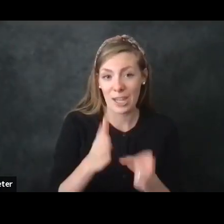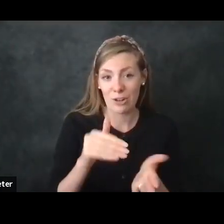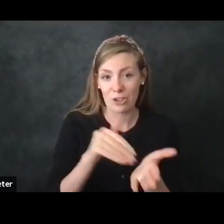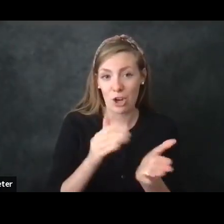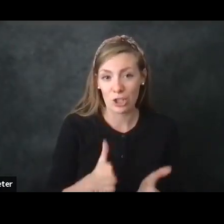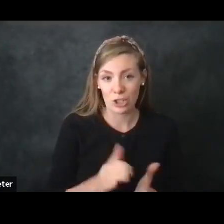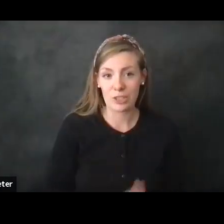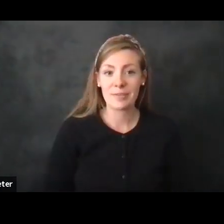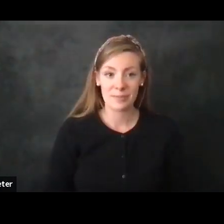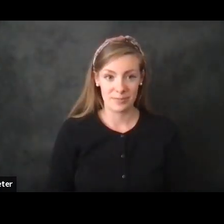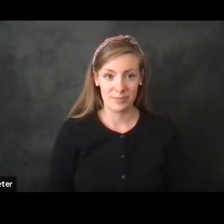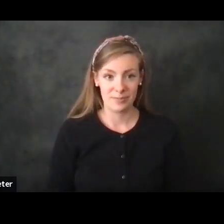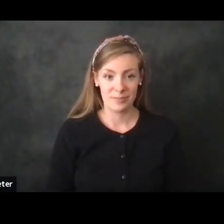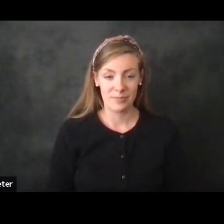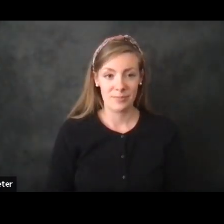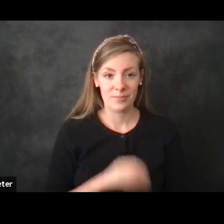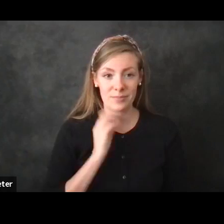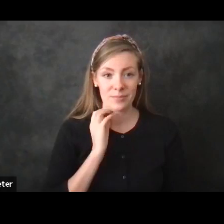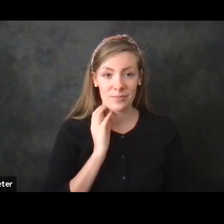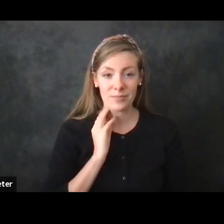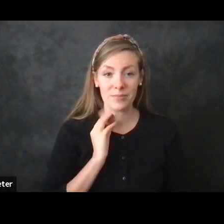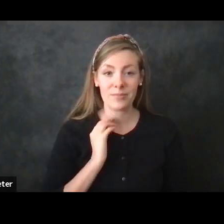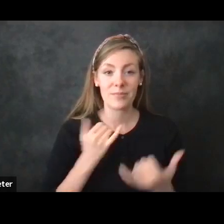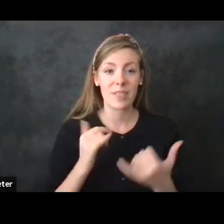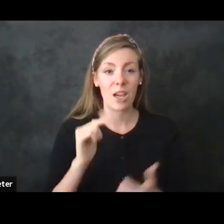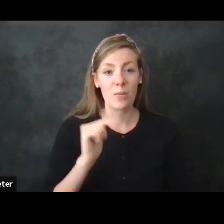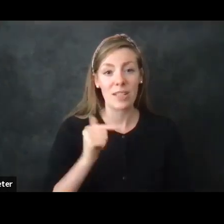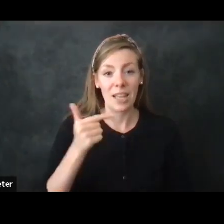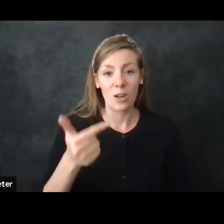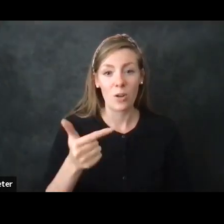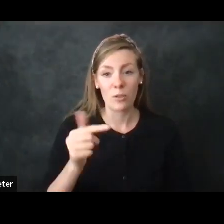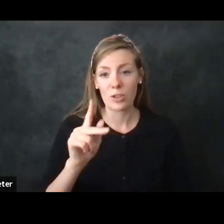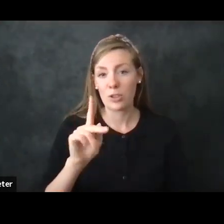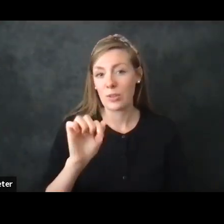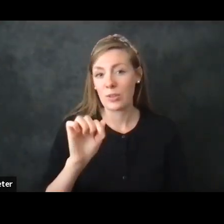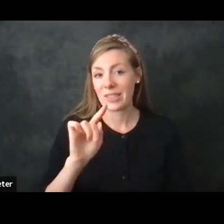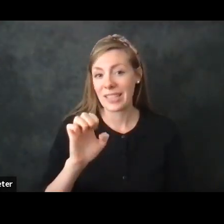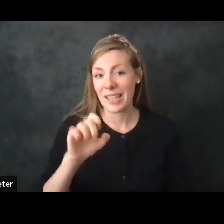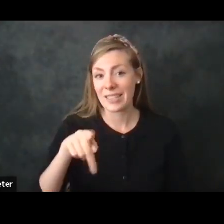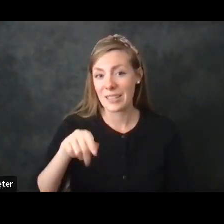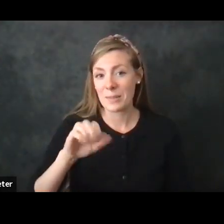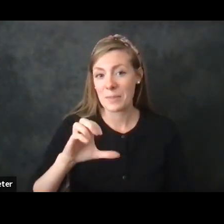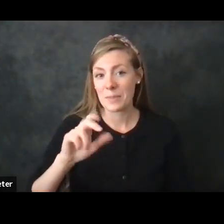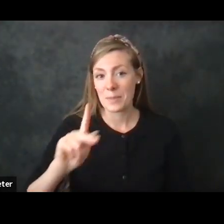Now, I'd like to hand it over to Kate Pack from the county's Epidemiology team, who